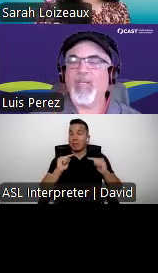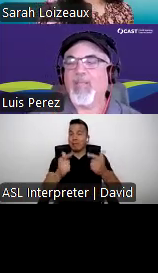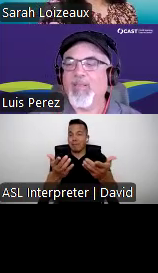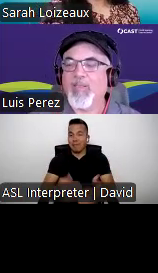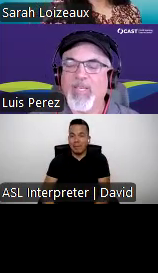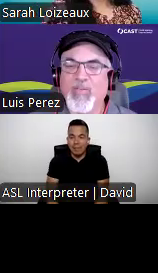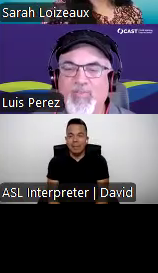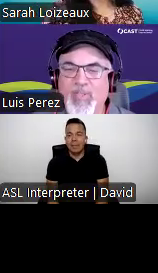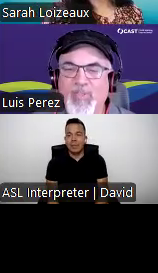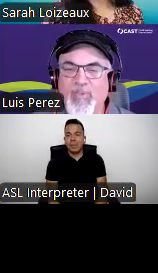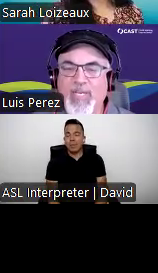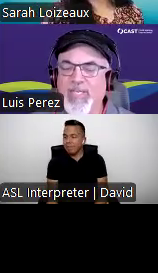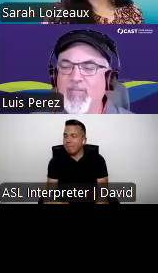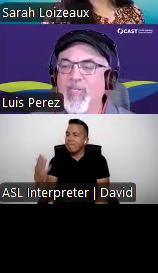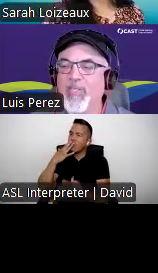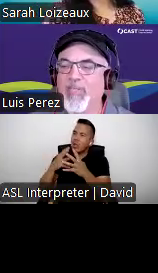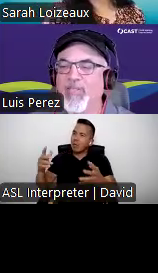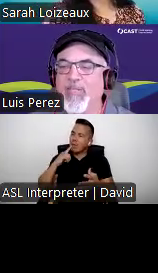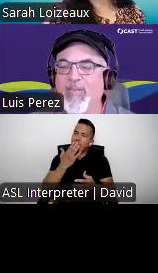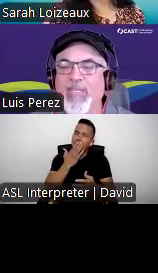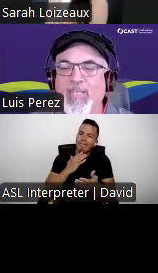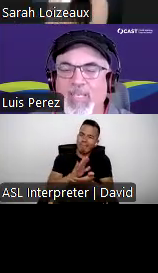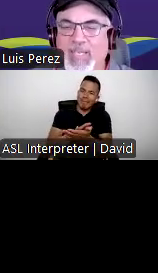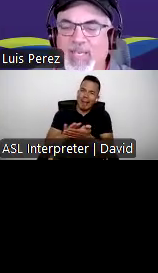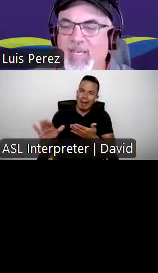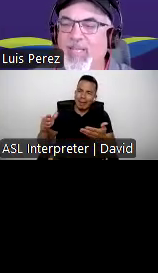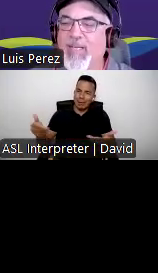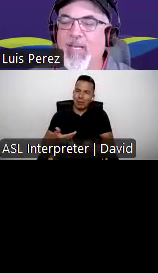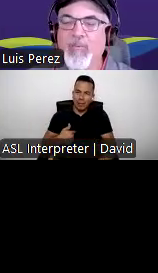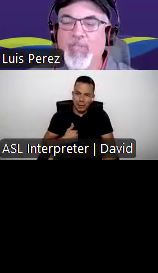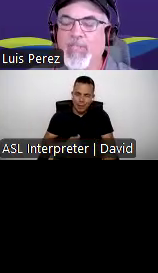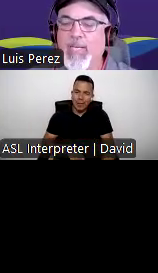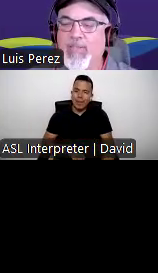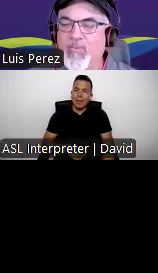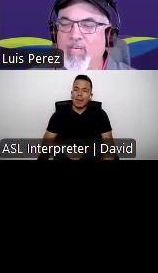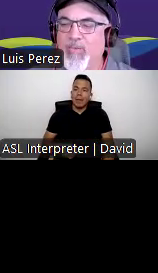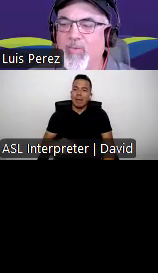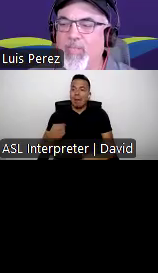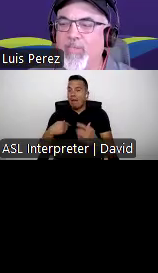Thank you so much for that kind introduction, Sarah. And I will just add to my introduction